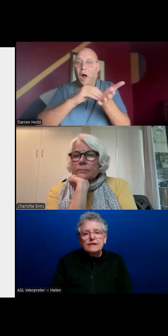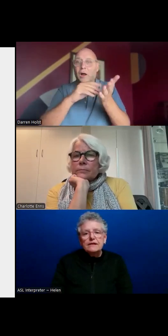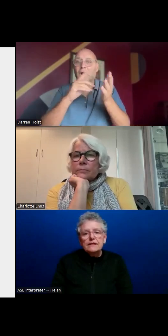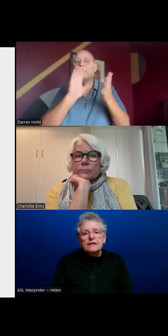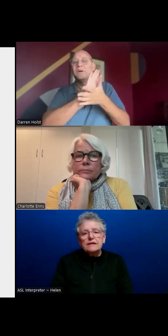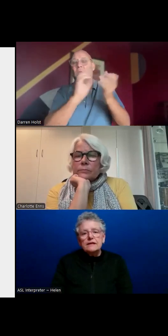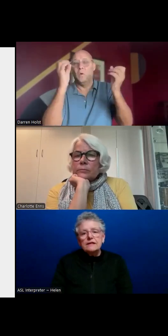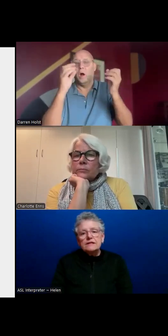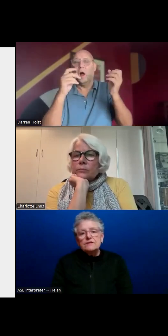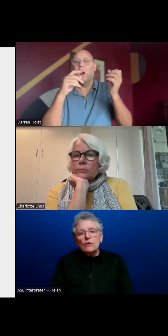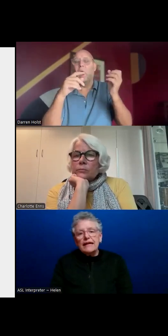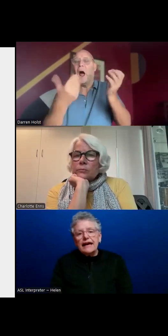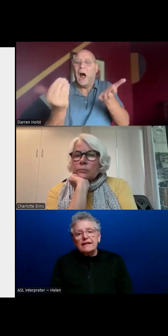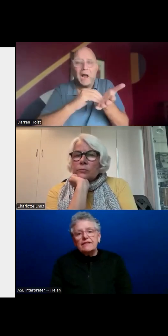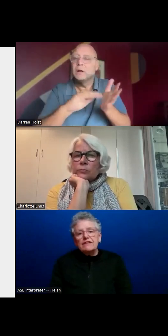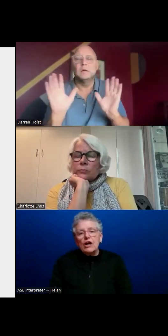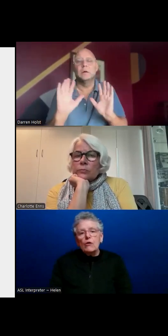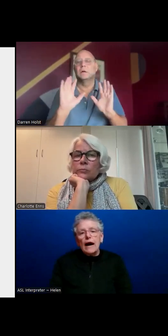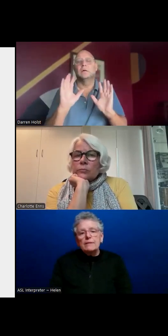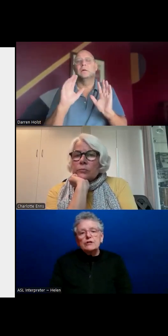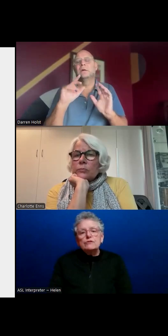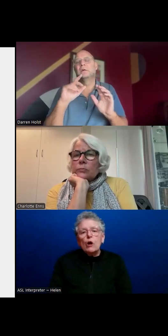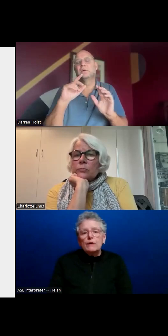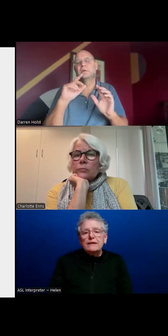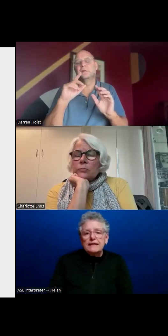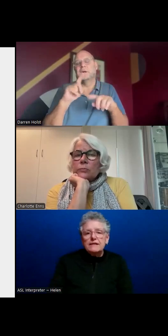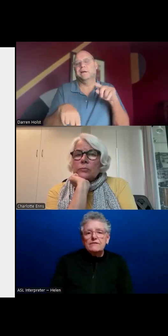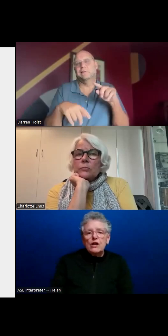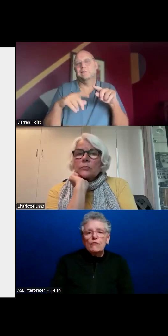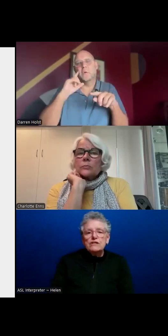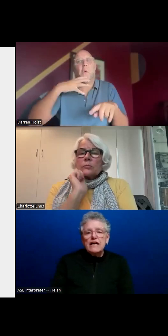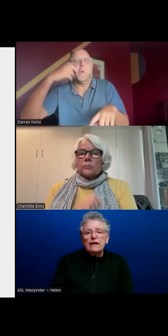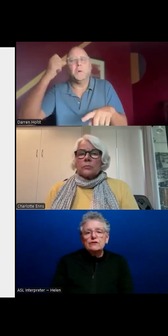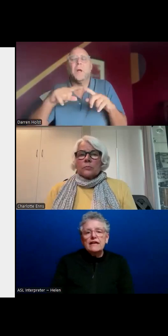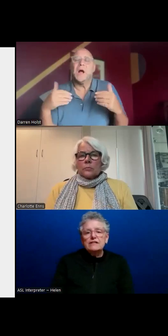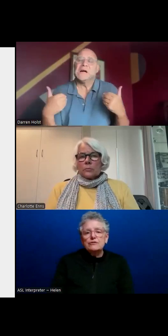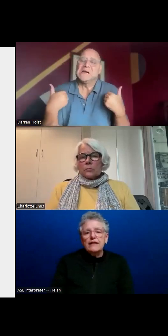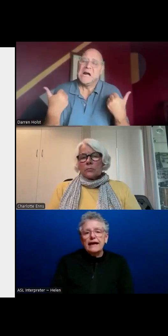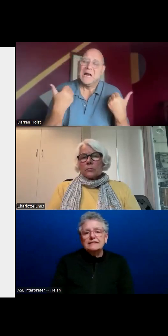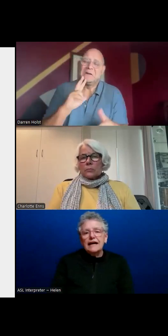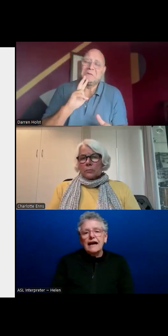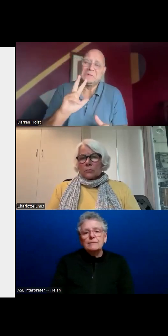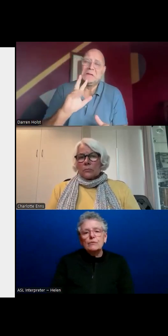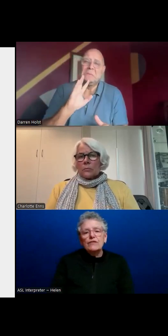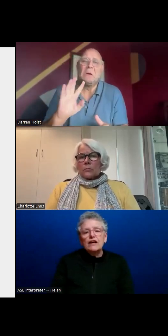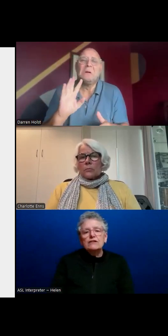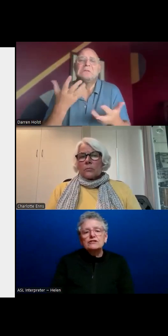Okay, so again, the video, you know, you don't repeat the video for the child. You can't do that.